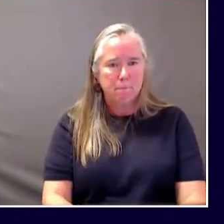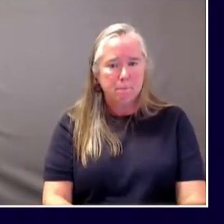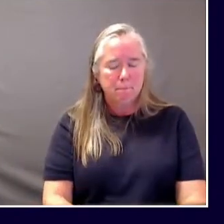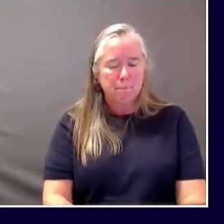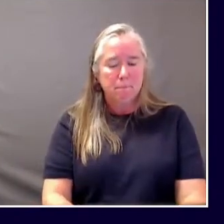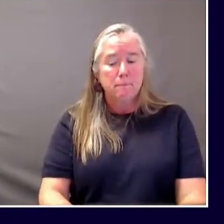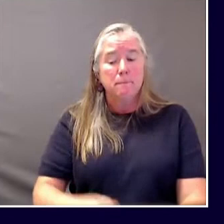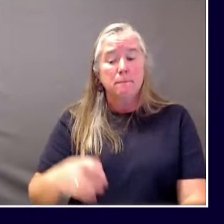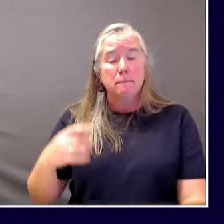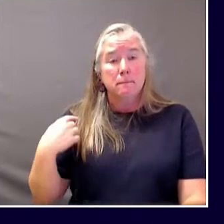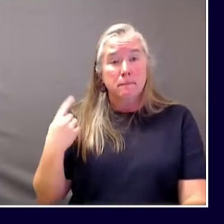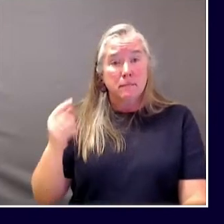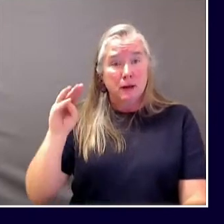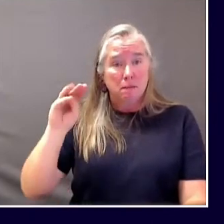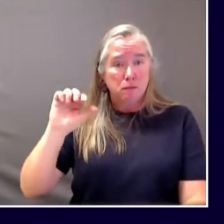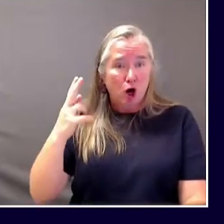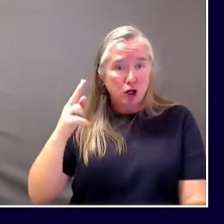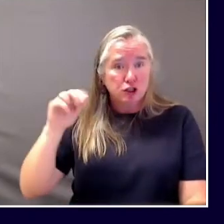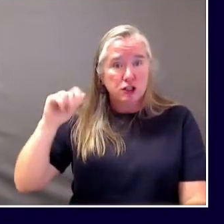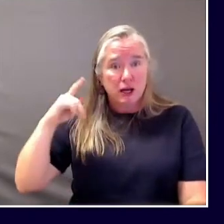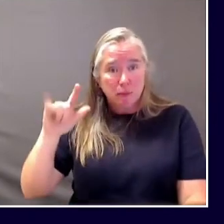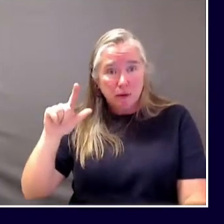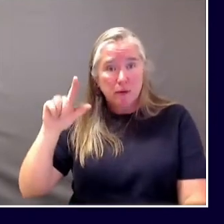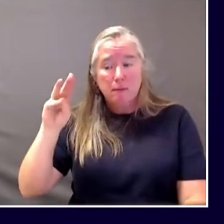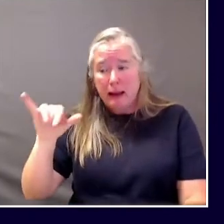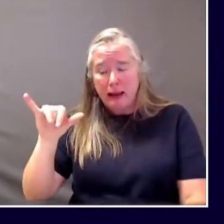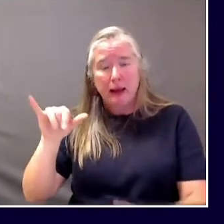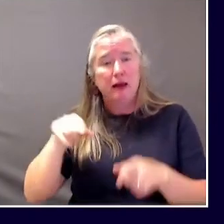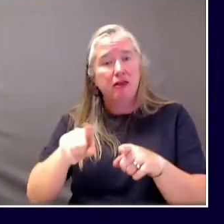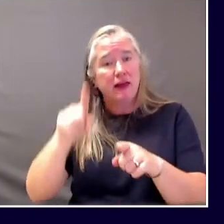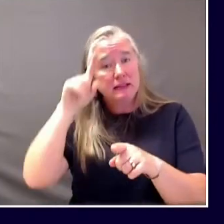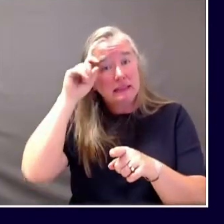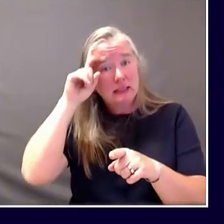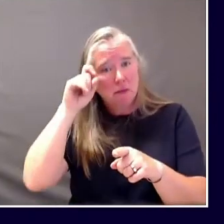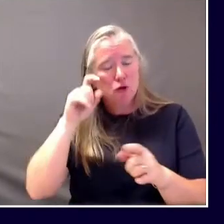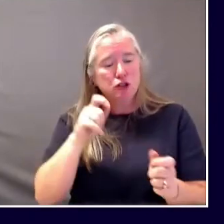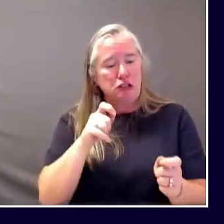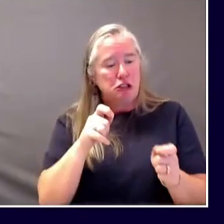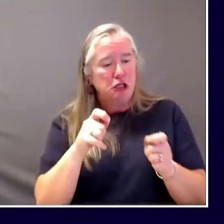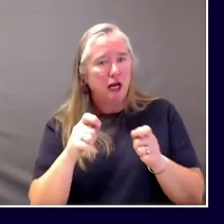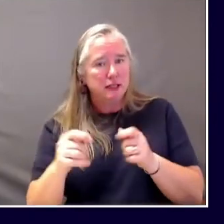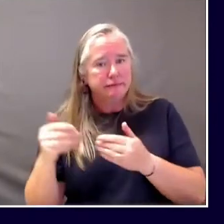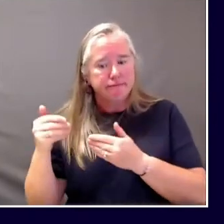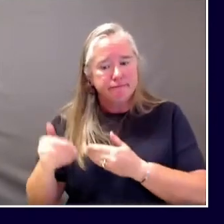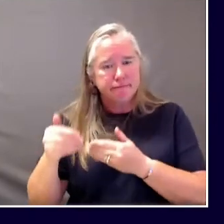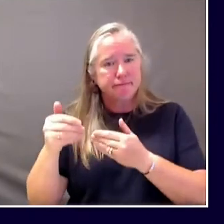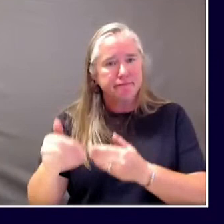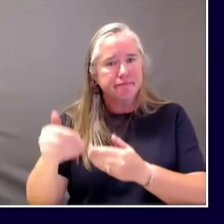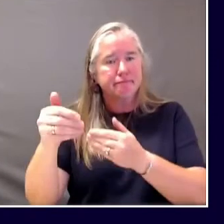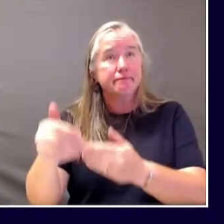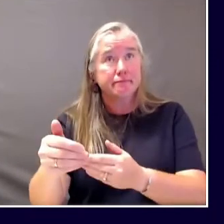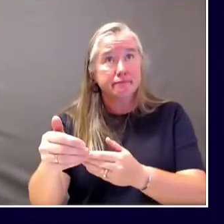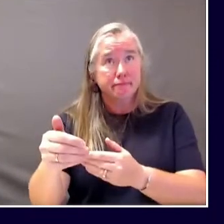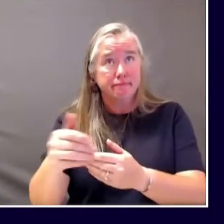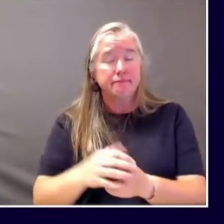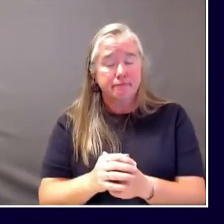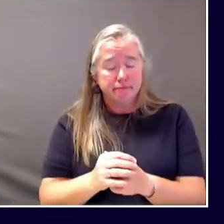summer and now we are seeing the